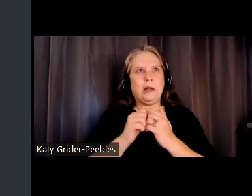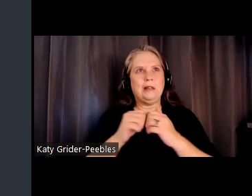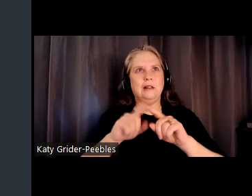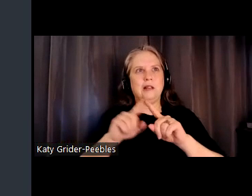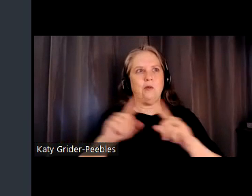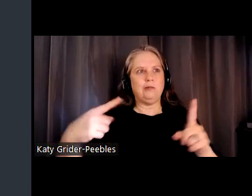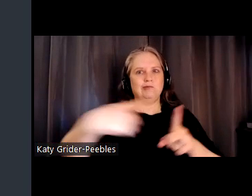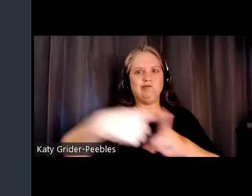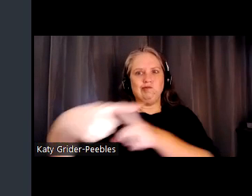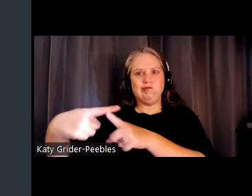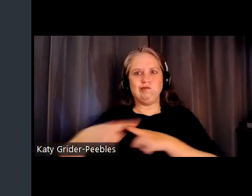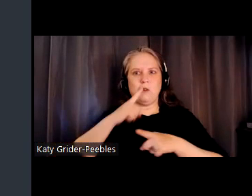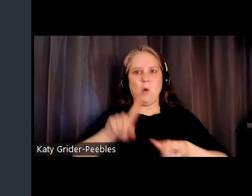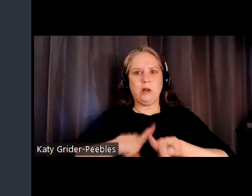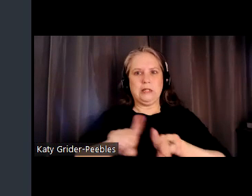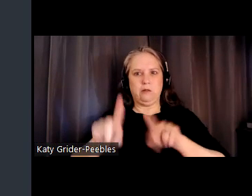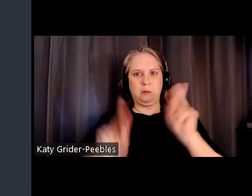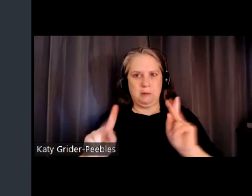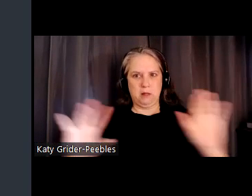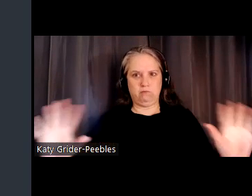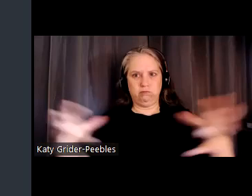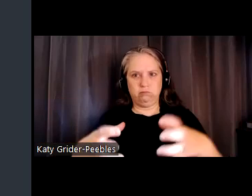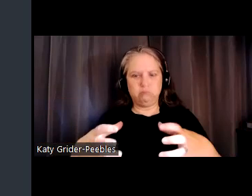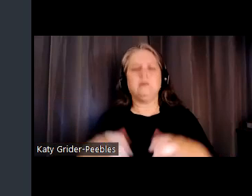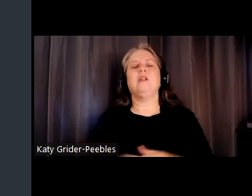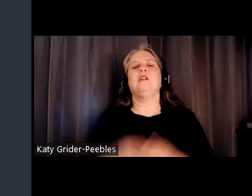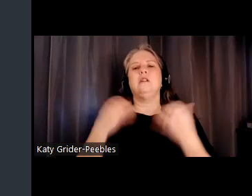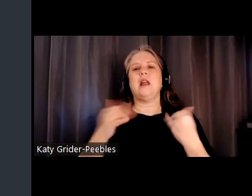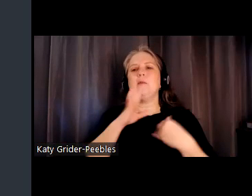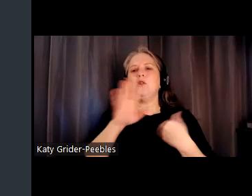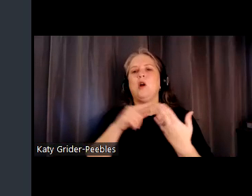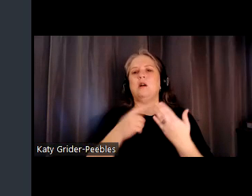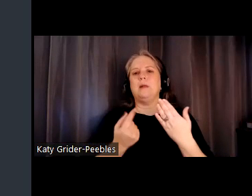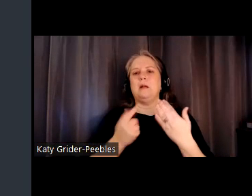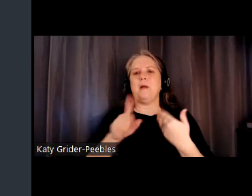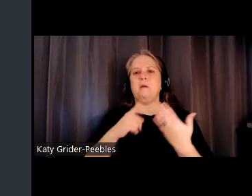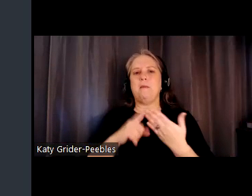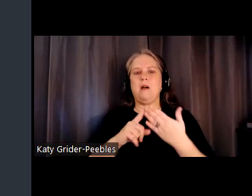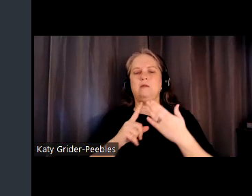Today, I'll talk with you about the foundations of diversity, equity and